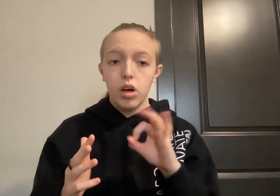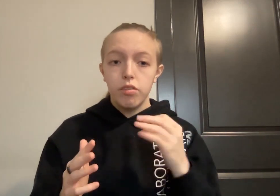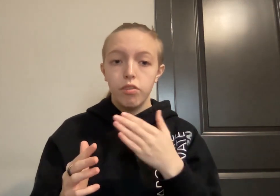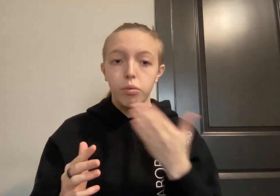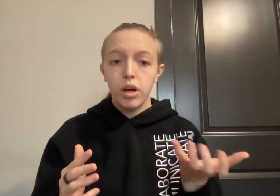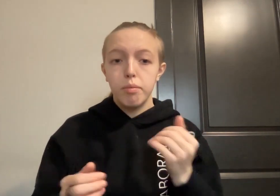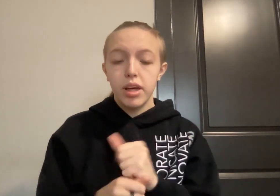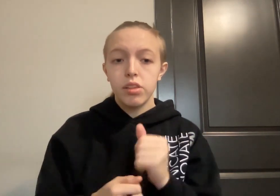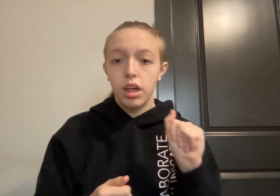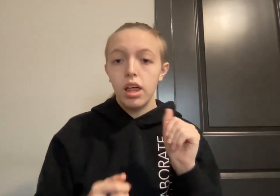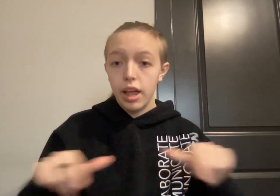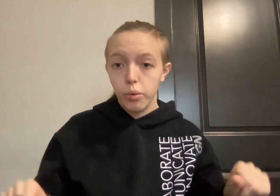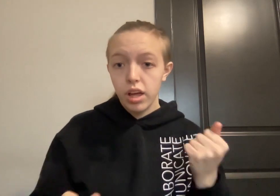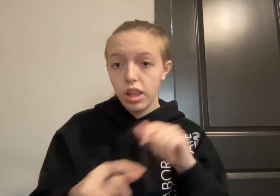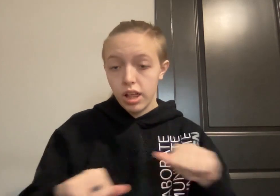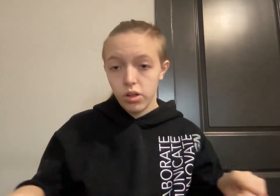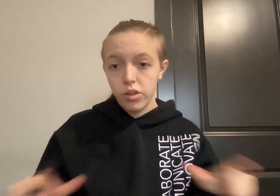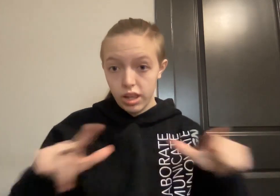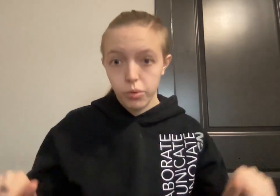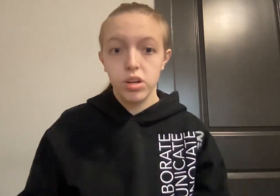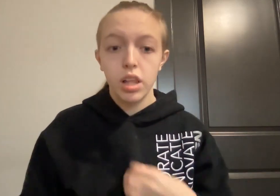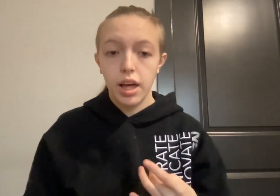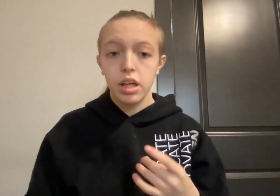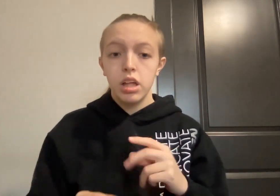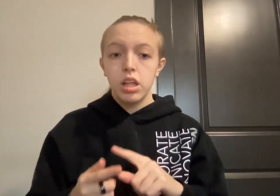of what makes a language a language